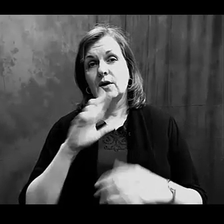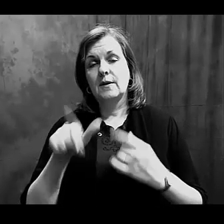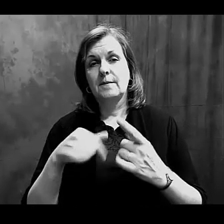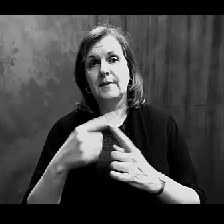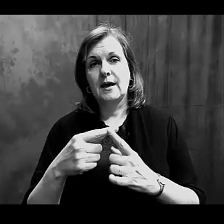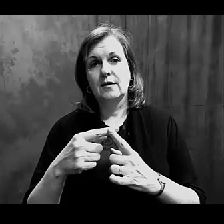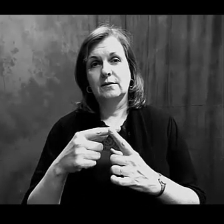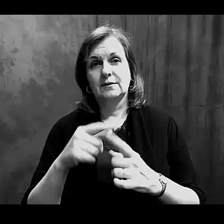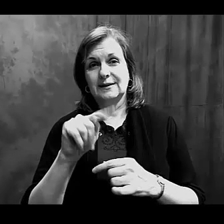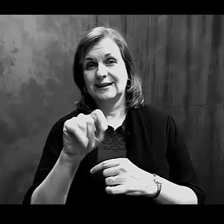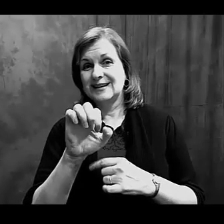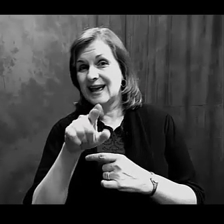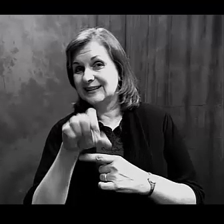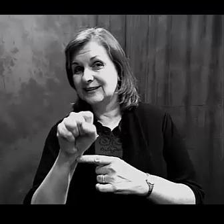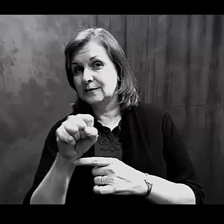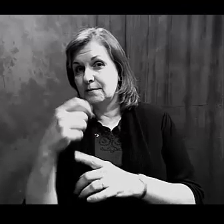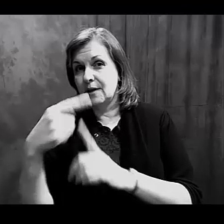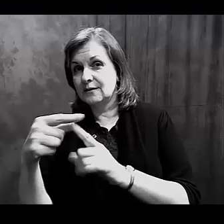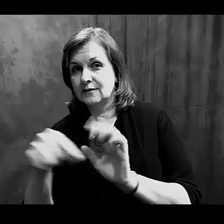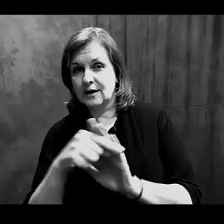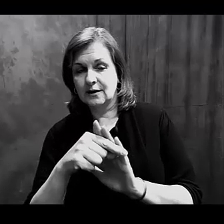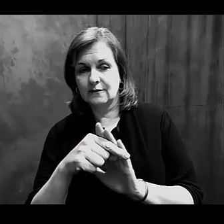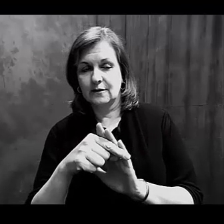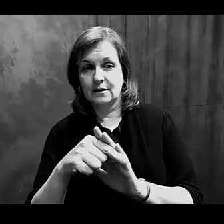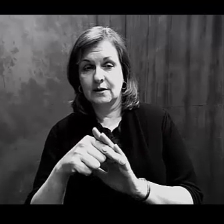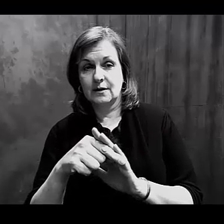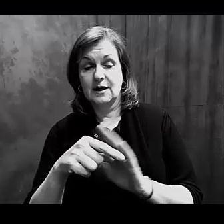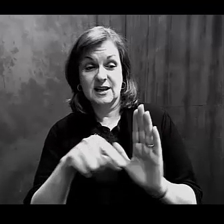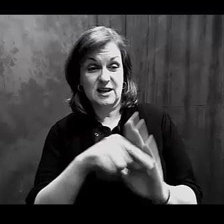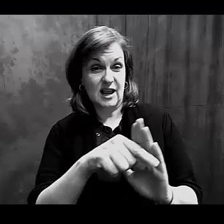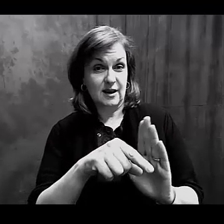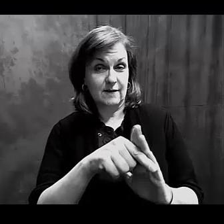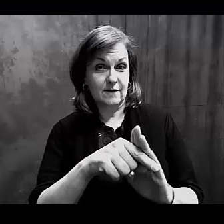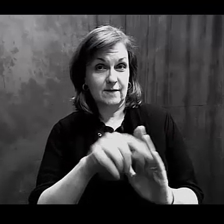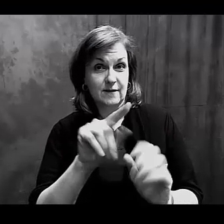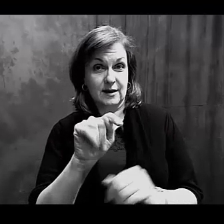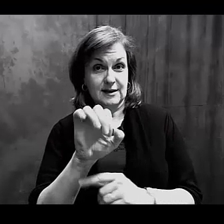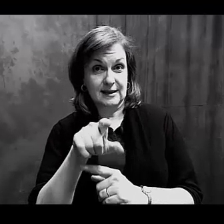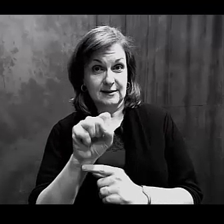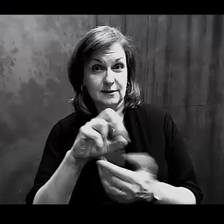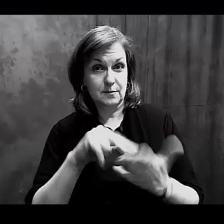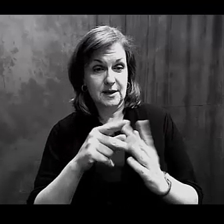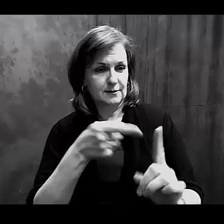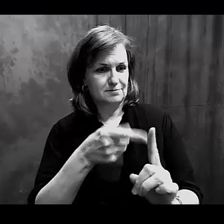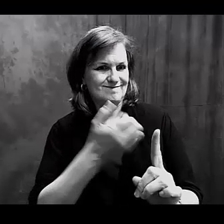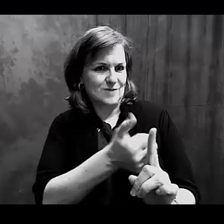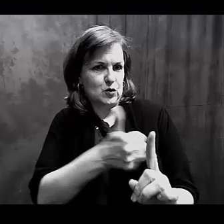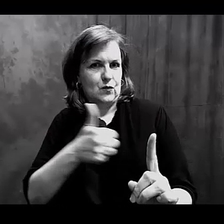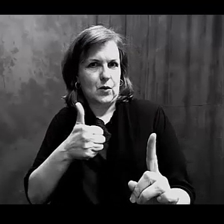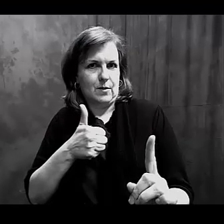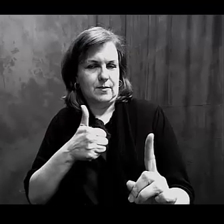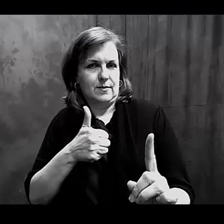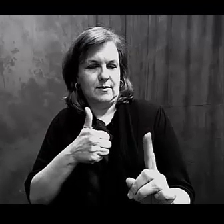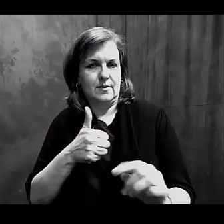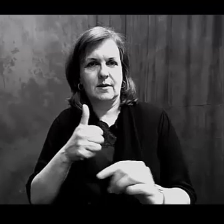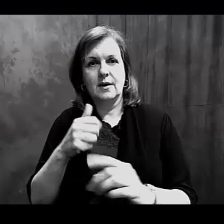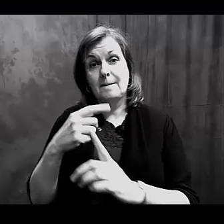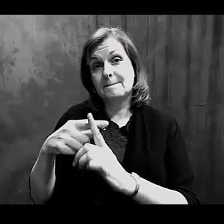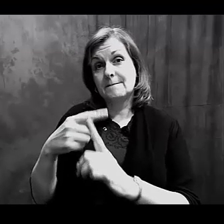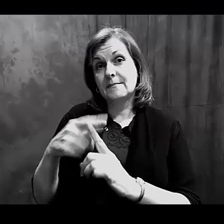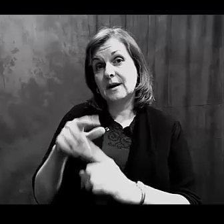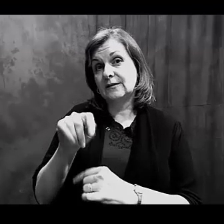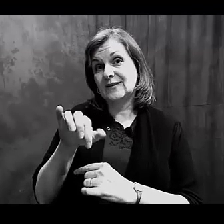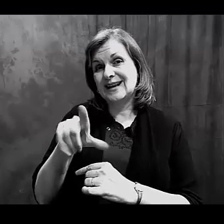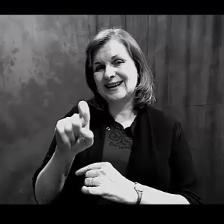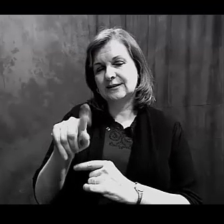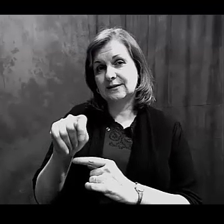now we have already talked about the idea of negative and positive taxis so if its a negative taxis than you are going to move away